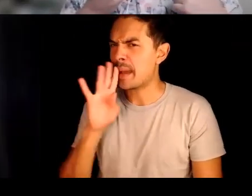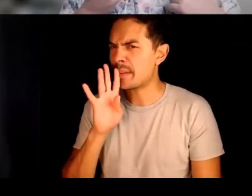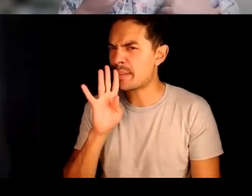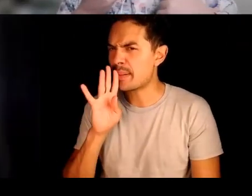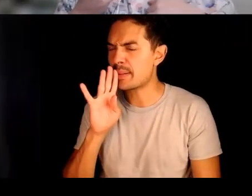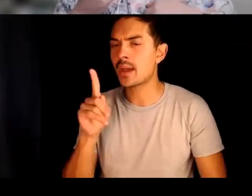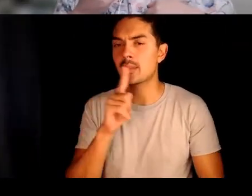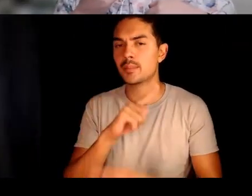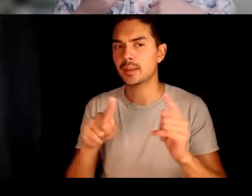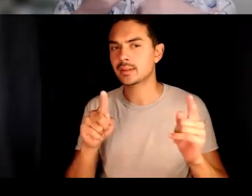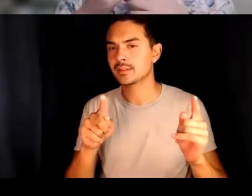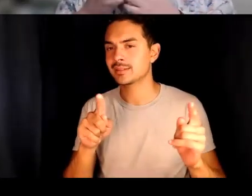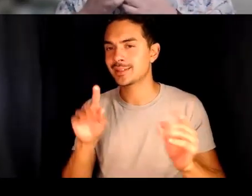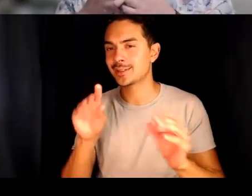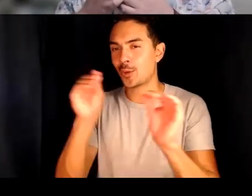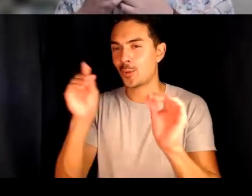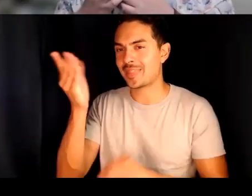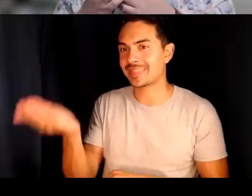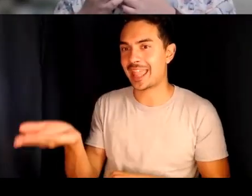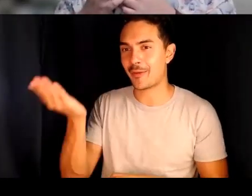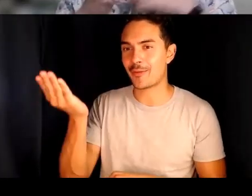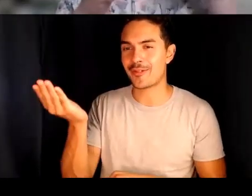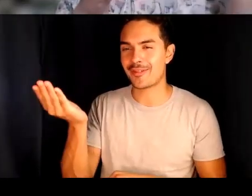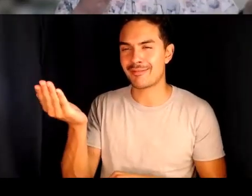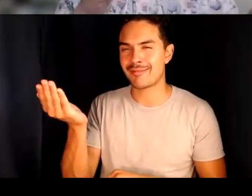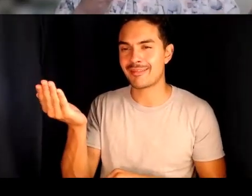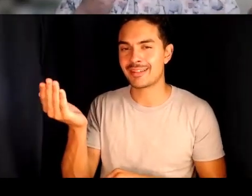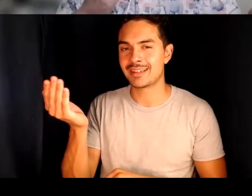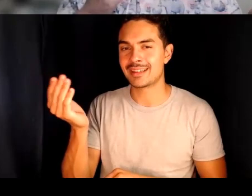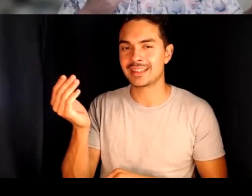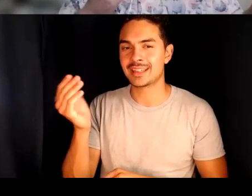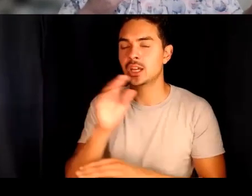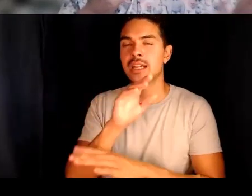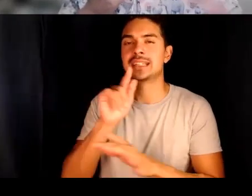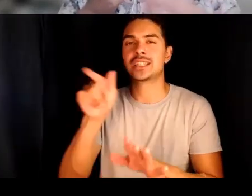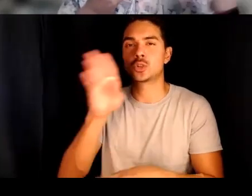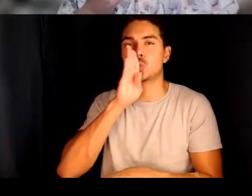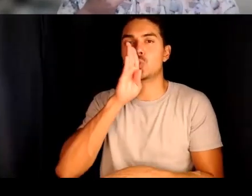And so realizing again that this could be a sign